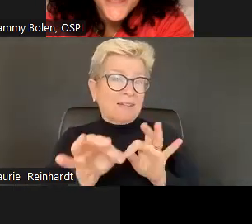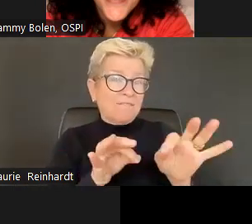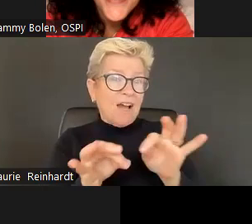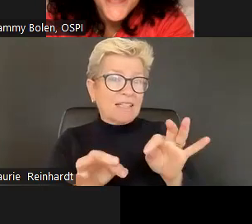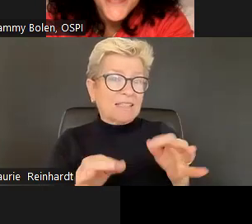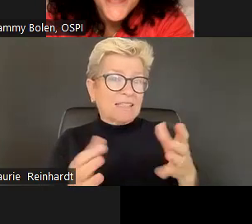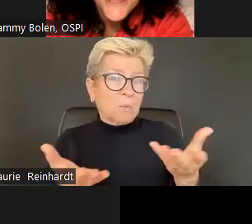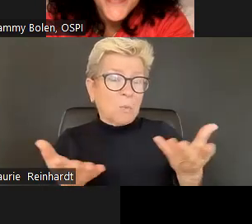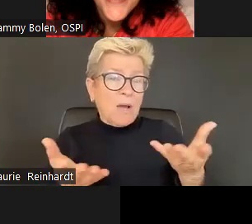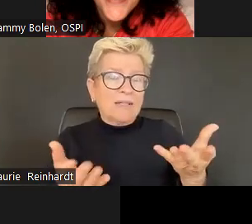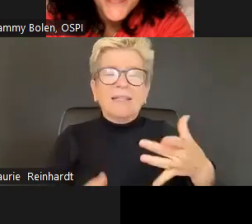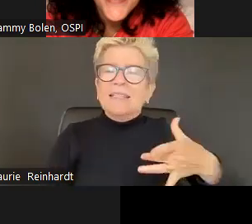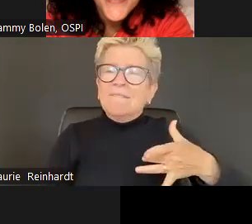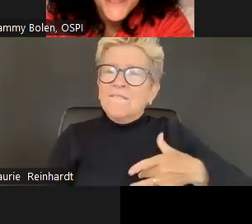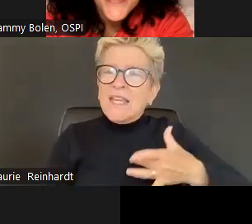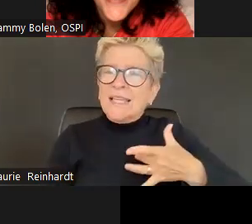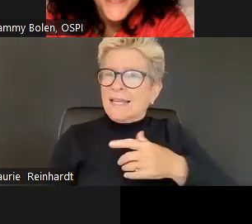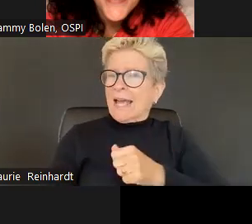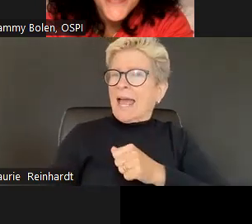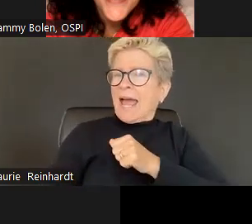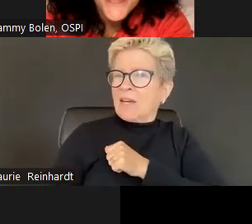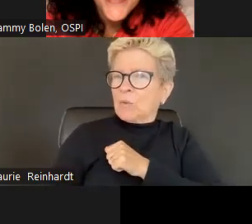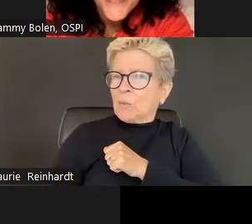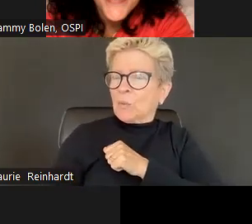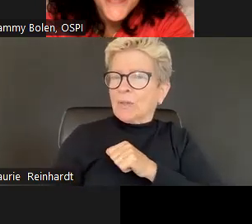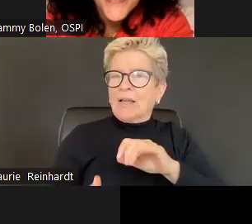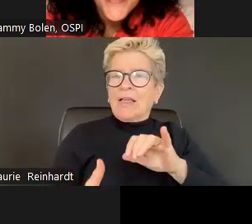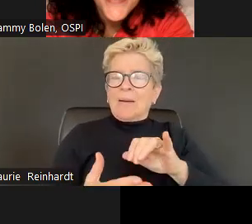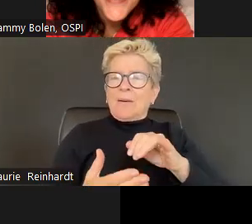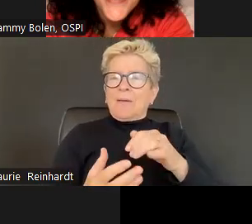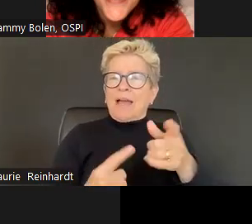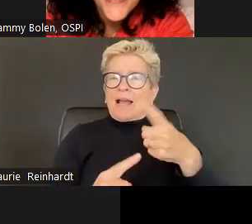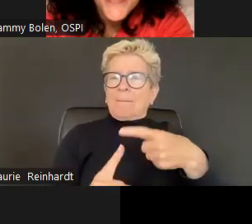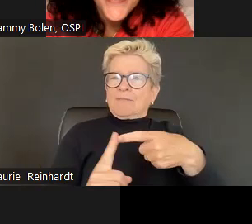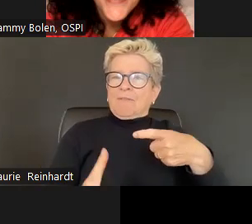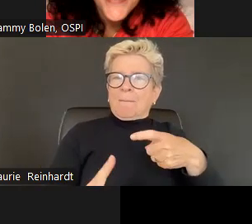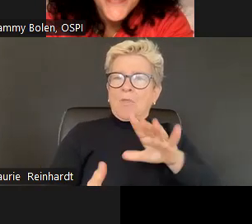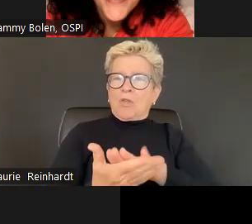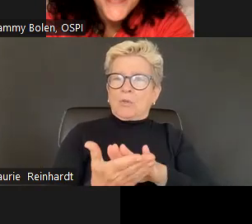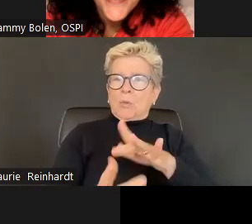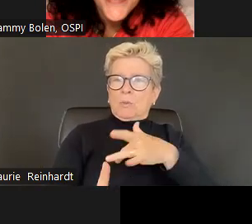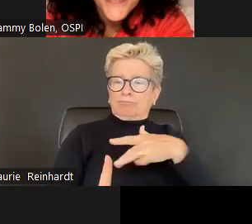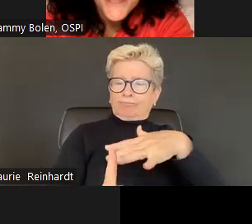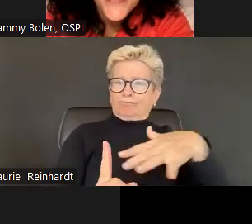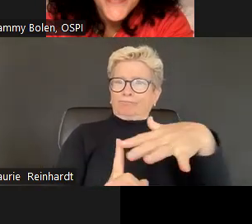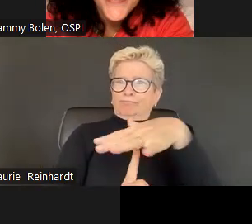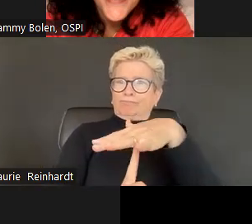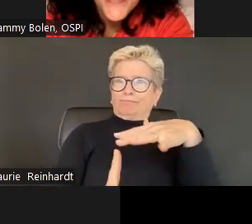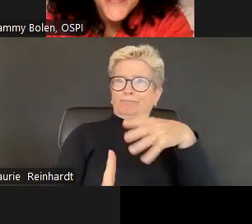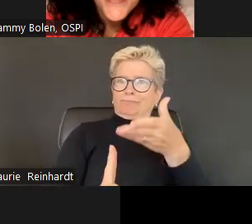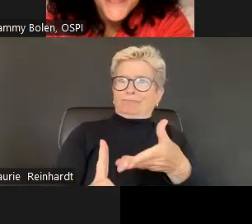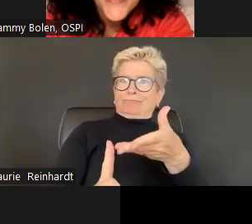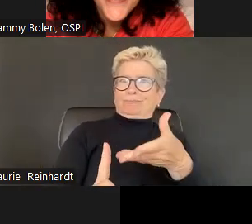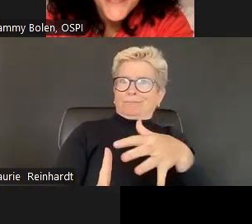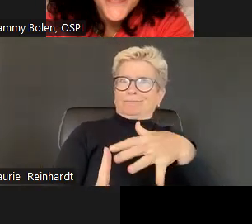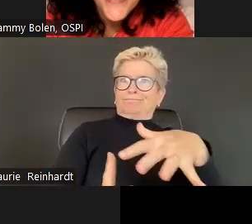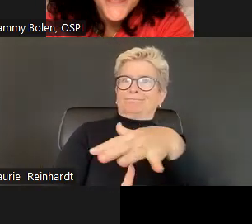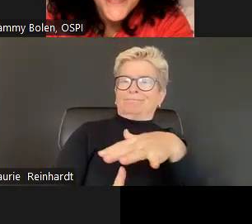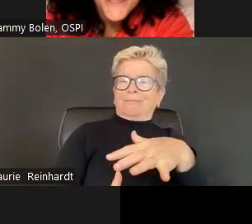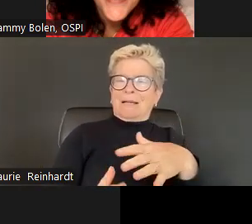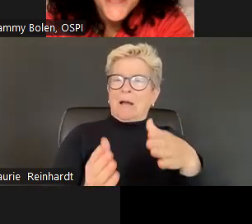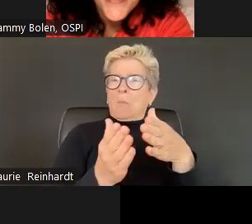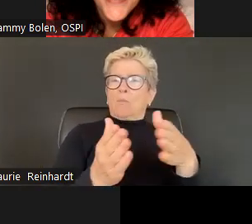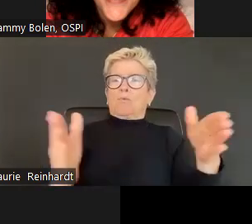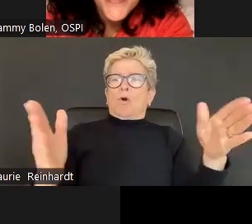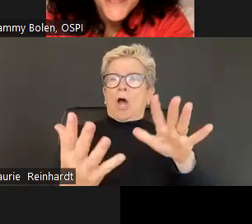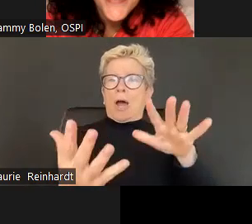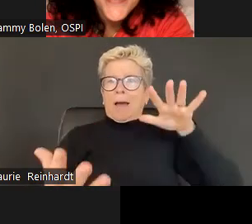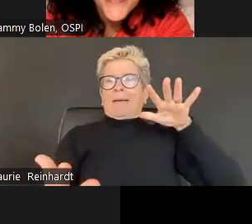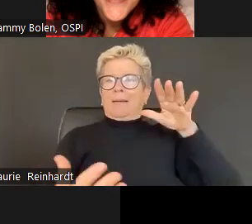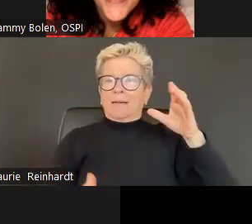And my personal favorite. The National Association of Elementary School Principals defines School Climate